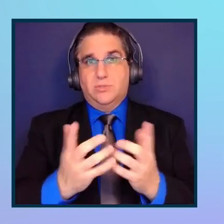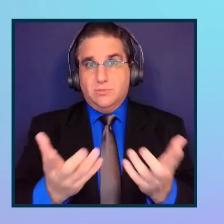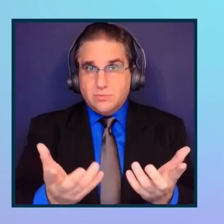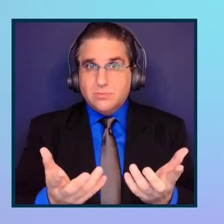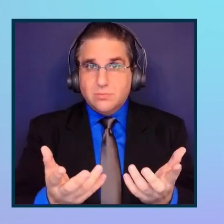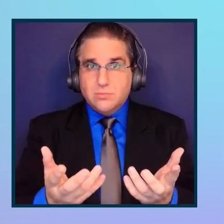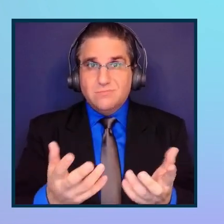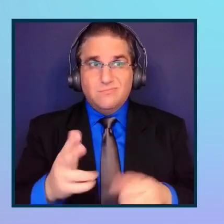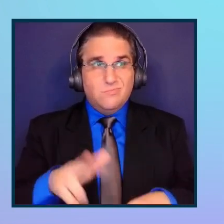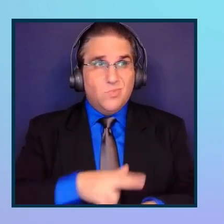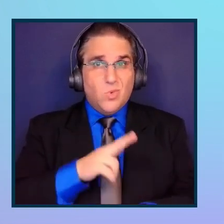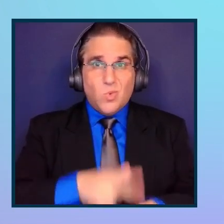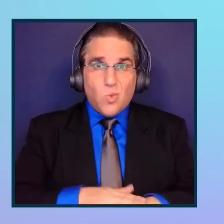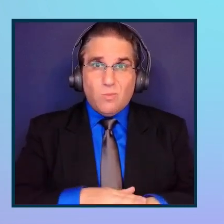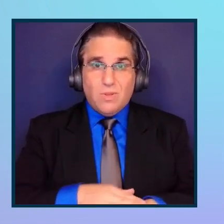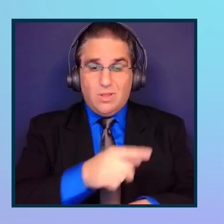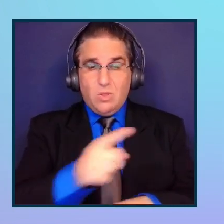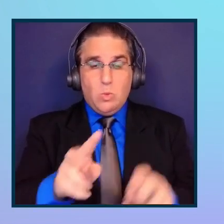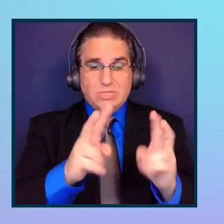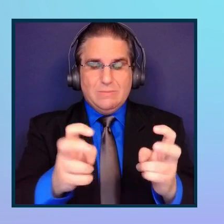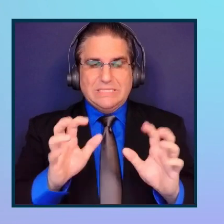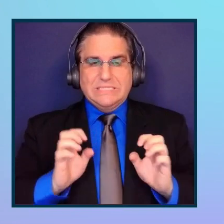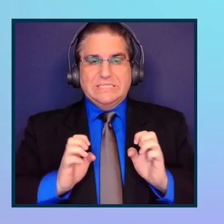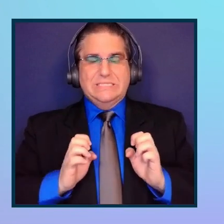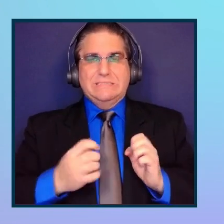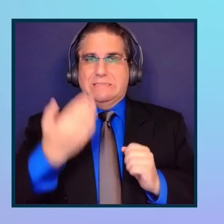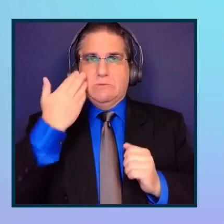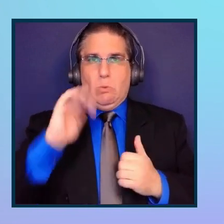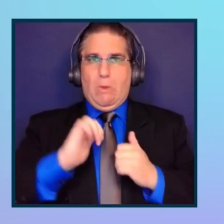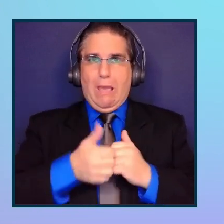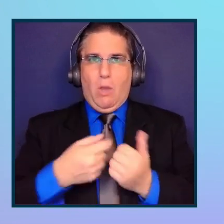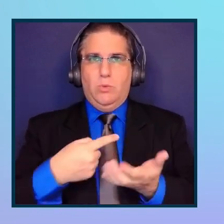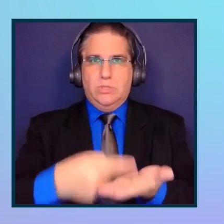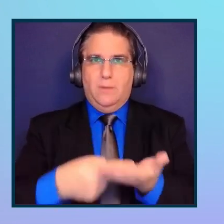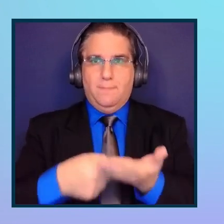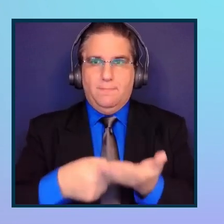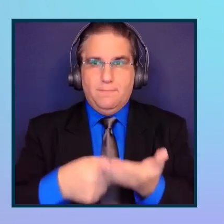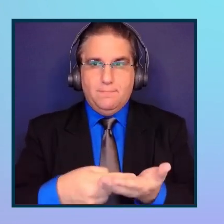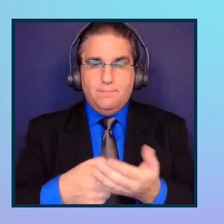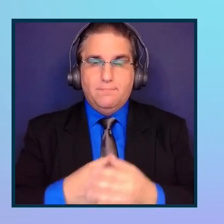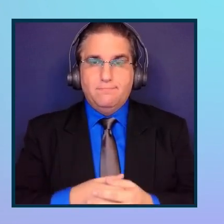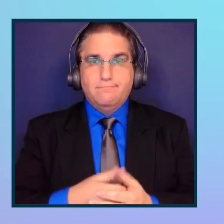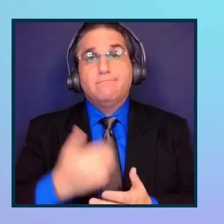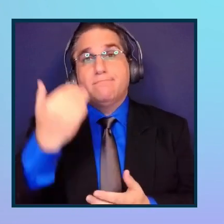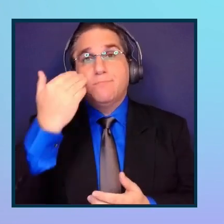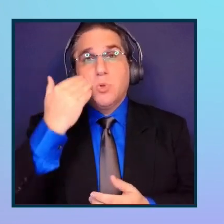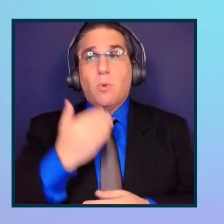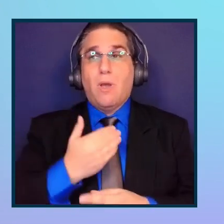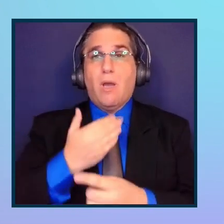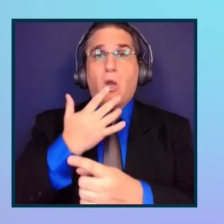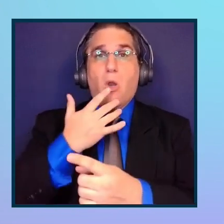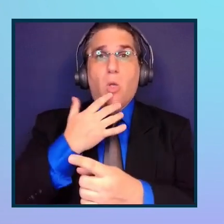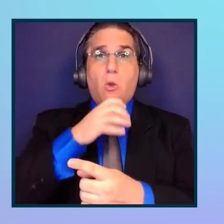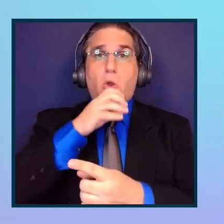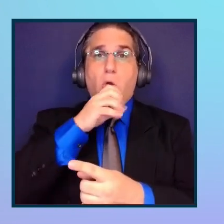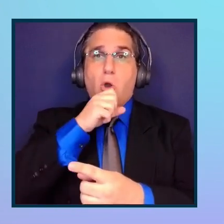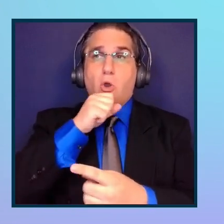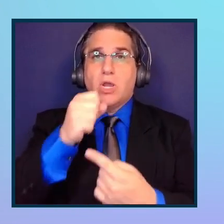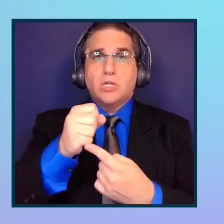we wouldn't know how to talk about. And you know, they didn't invent the color orange until just a few 100 years ago.